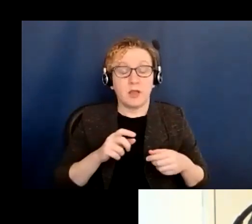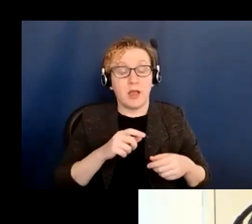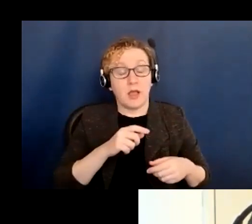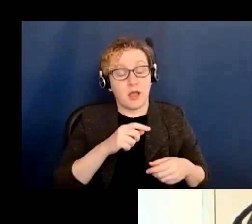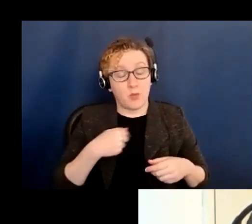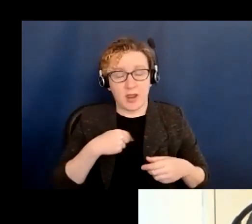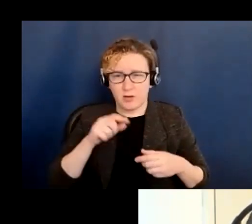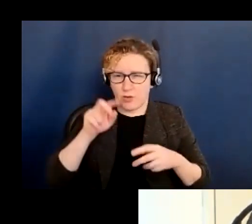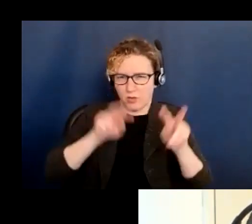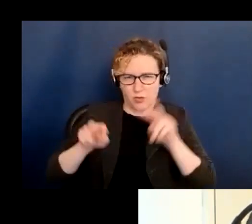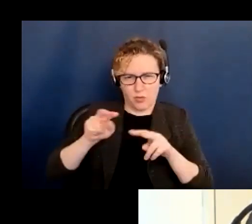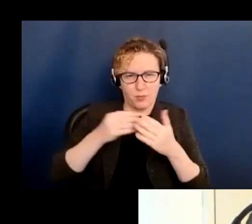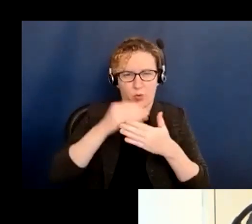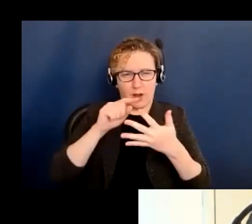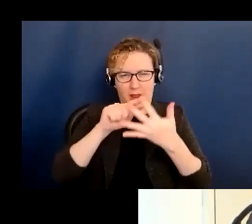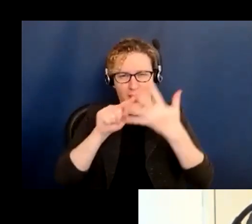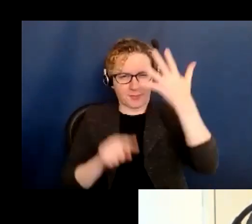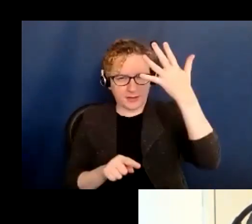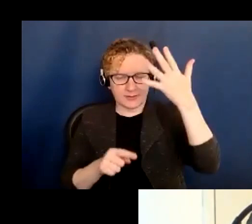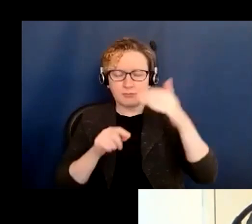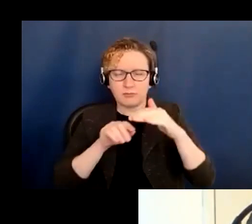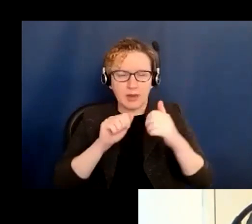about the accessibility for the student.